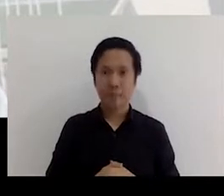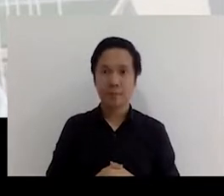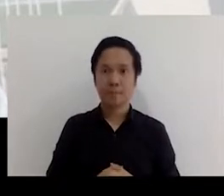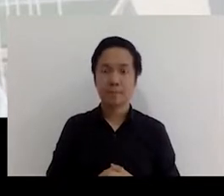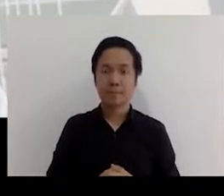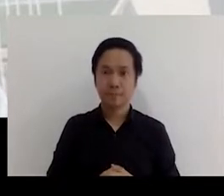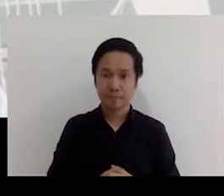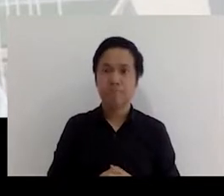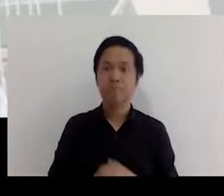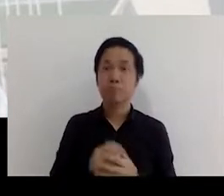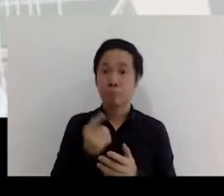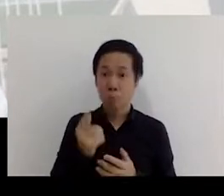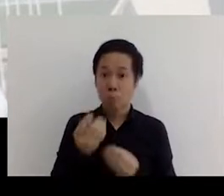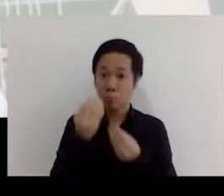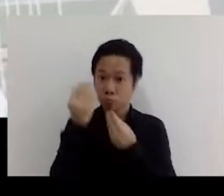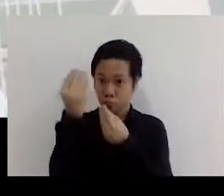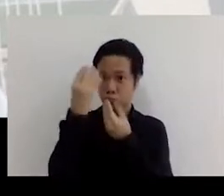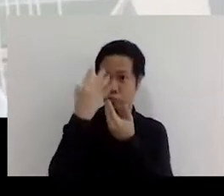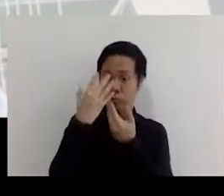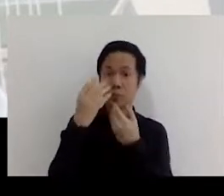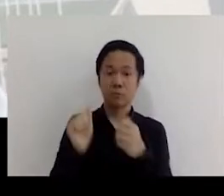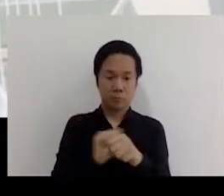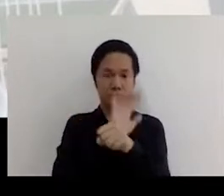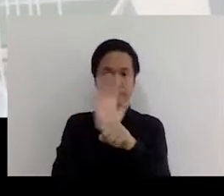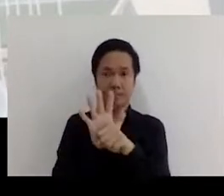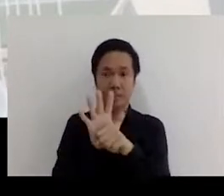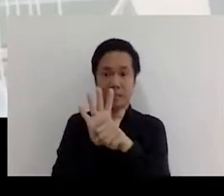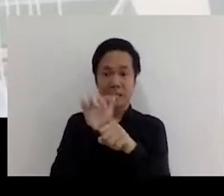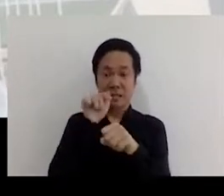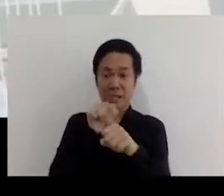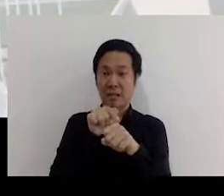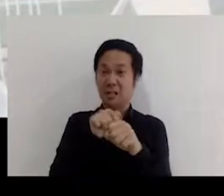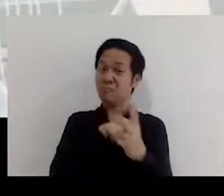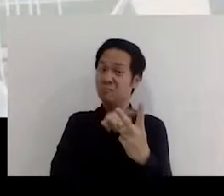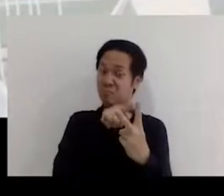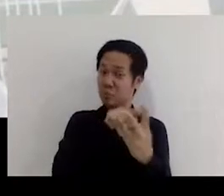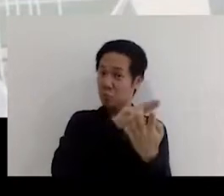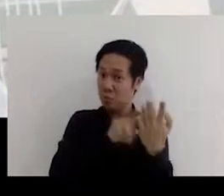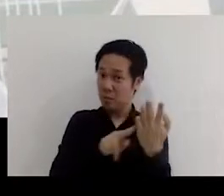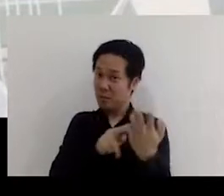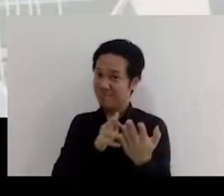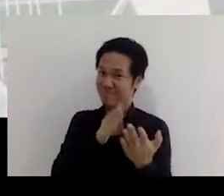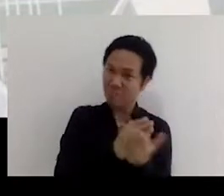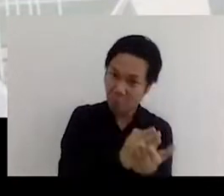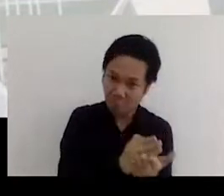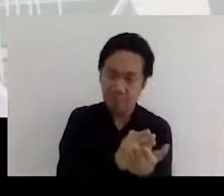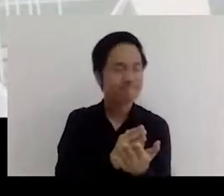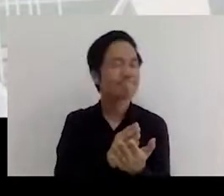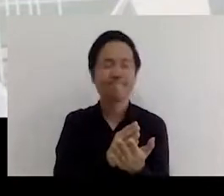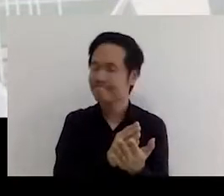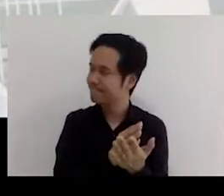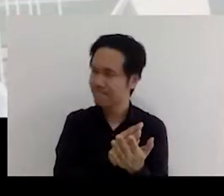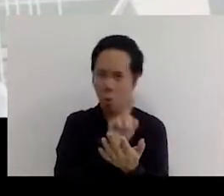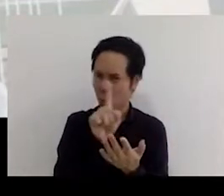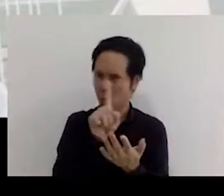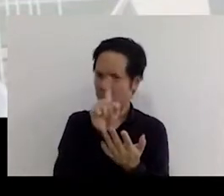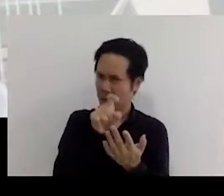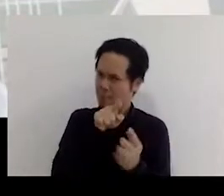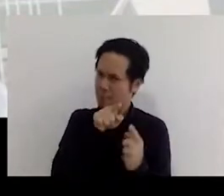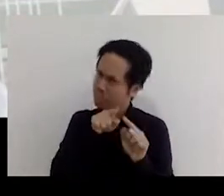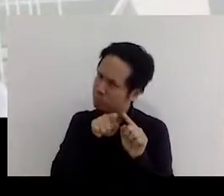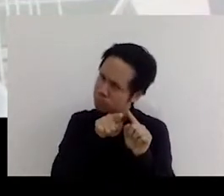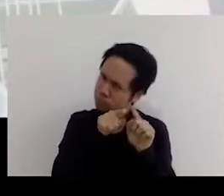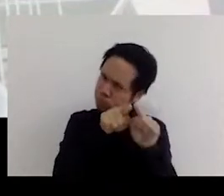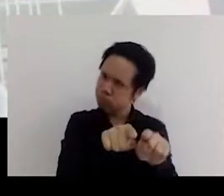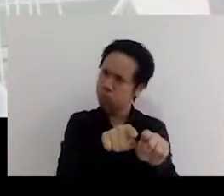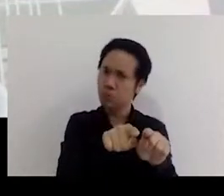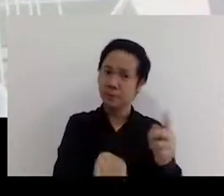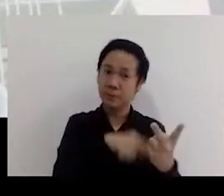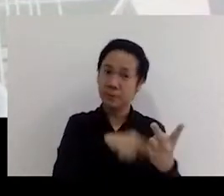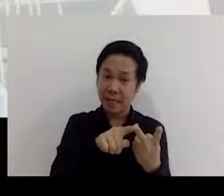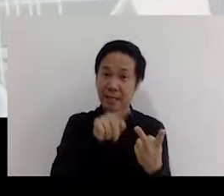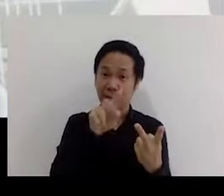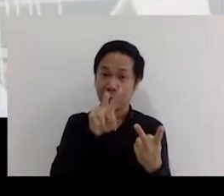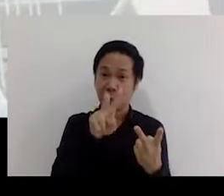in no way means the suspension of CRPD, of the move to implement and accelerate the implementation of the 2030 Agenda for Sustainable Development,